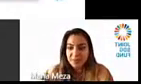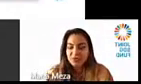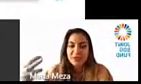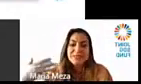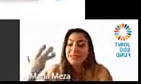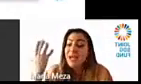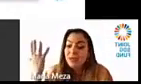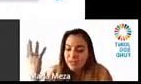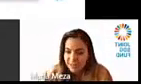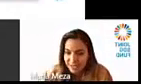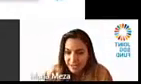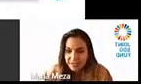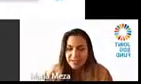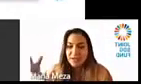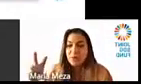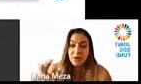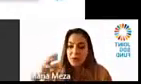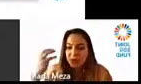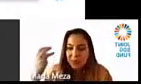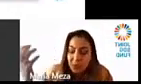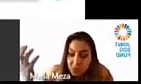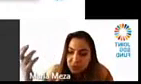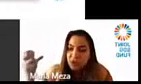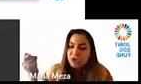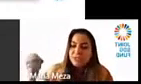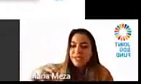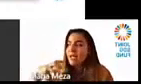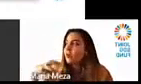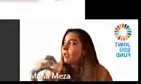but that you do have an idea of how to improve a product or feel that there is